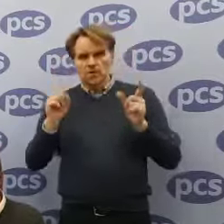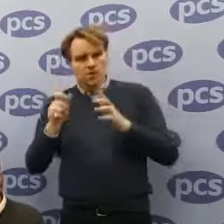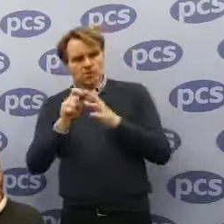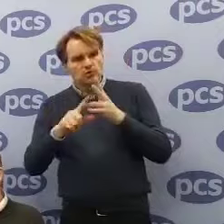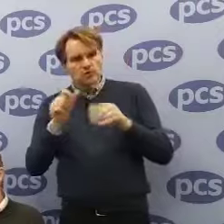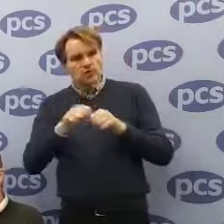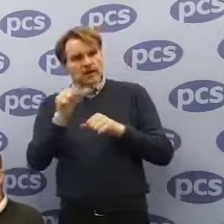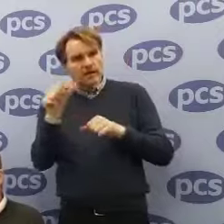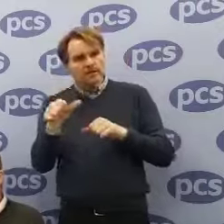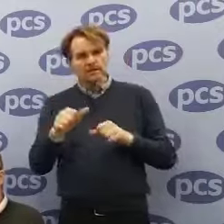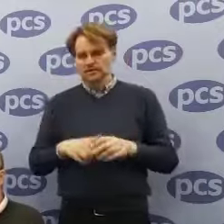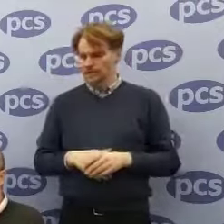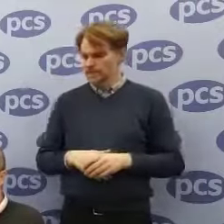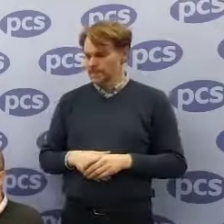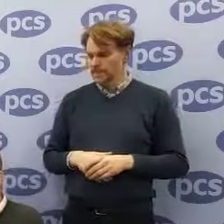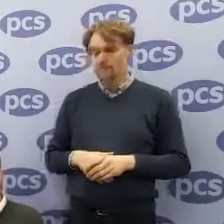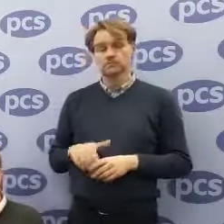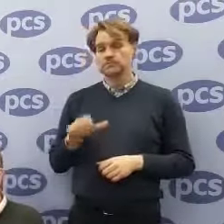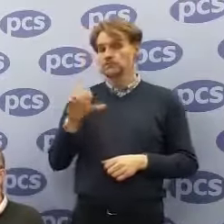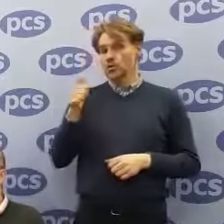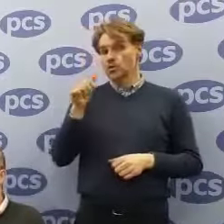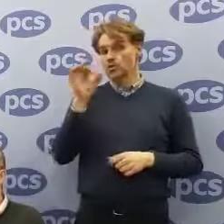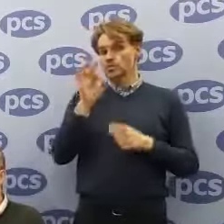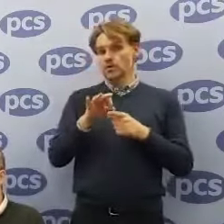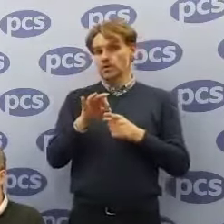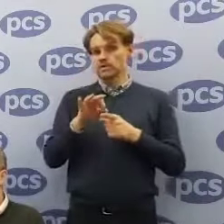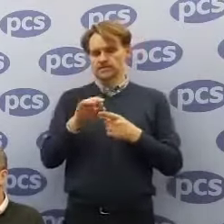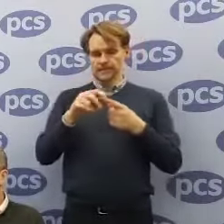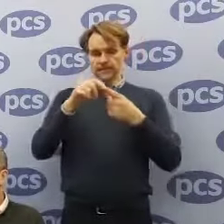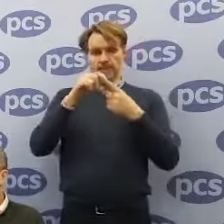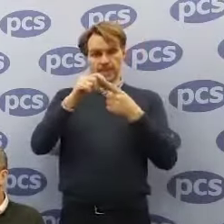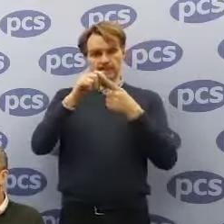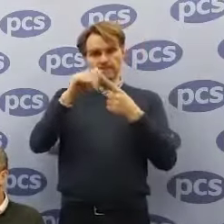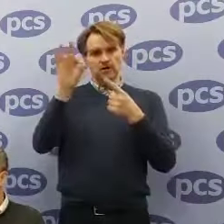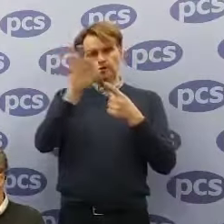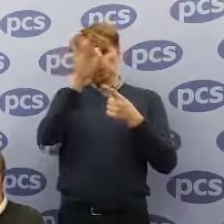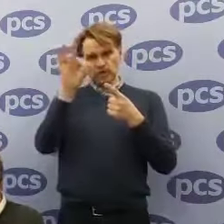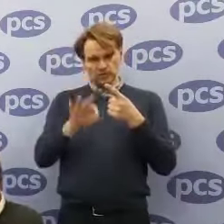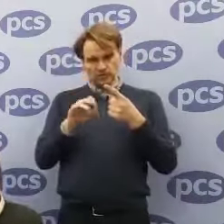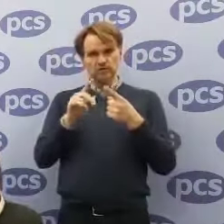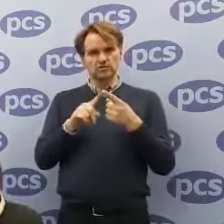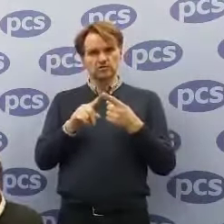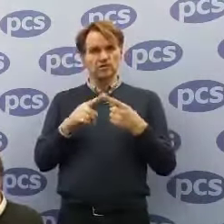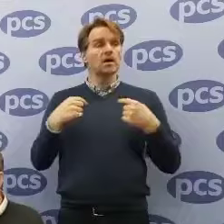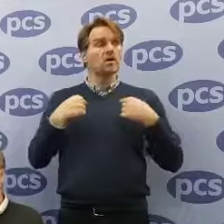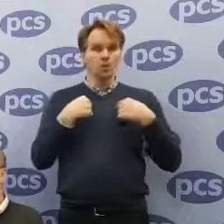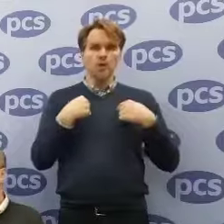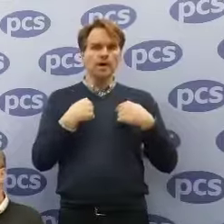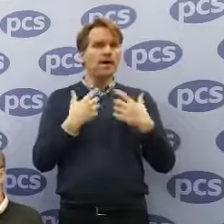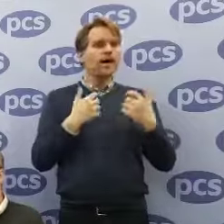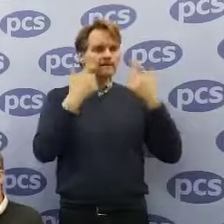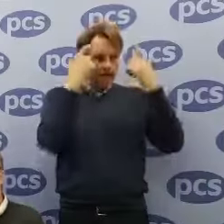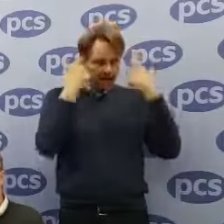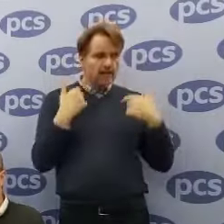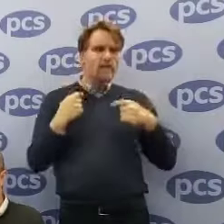very good questions and just to take the first part of the first question we obviously did take legal action on pay after the campaign last year and that